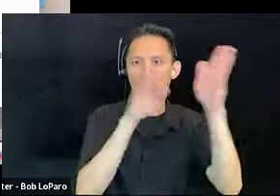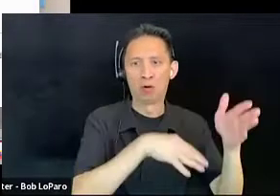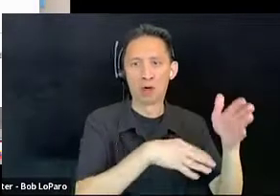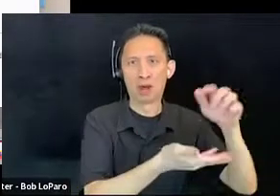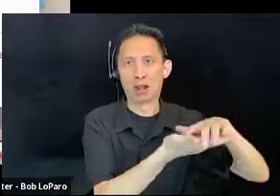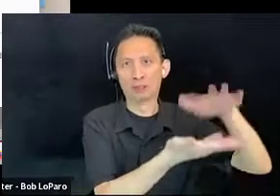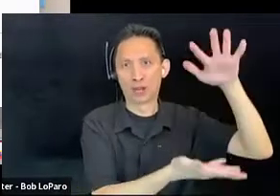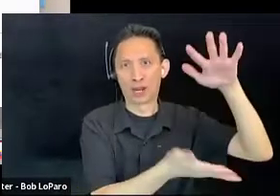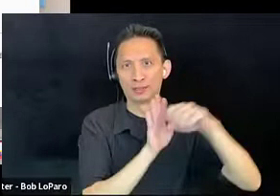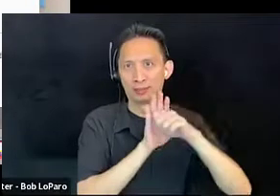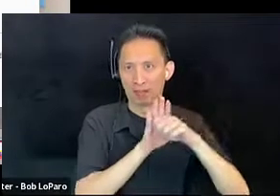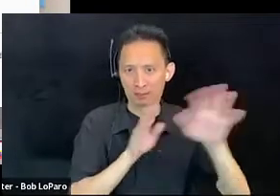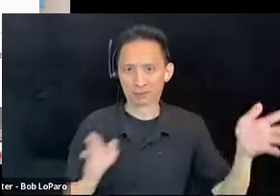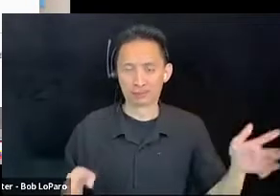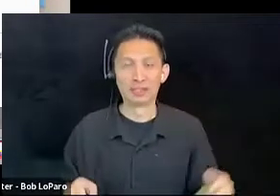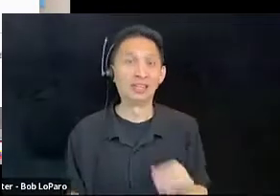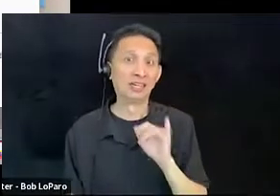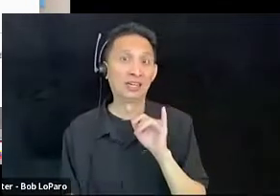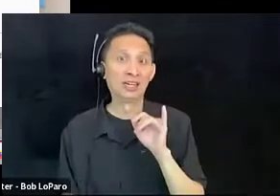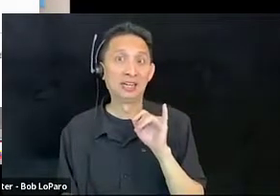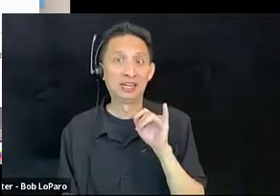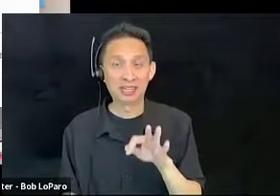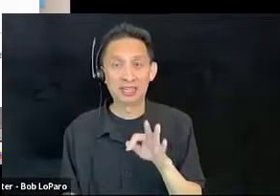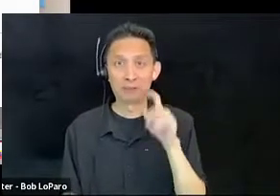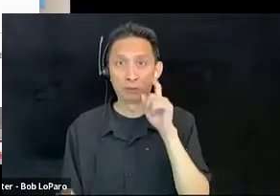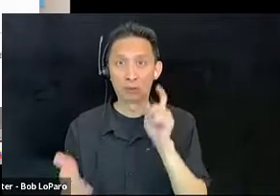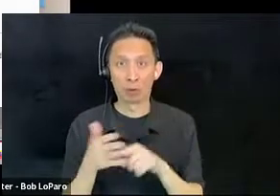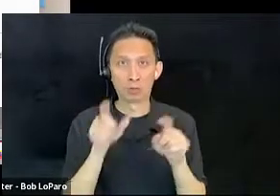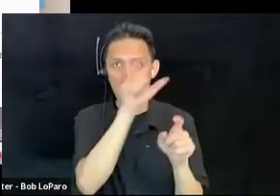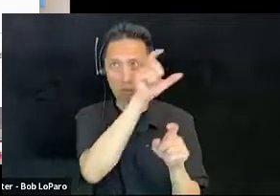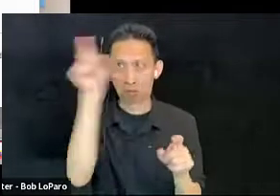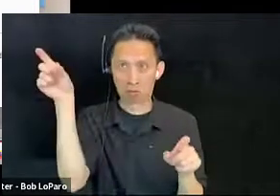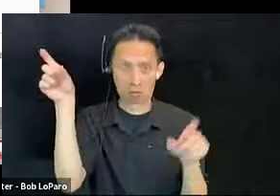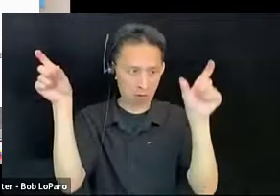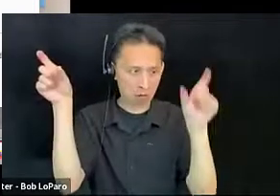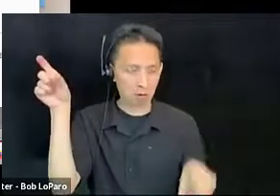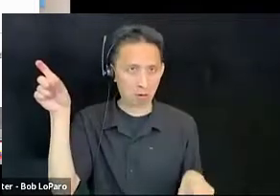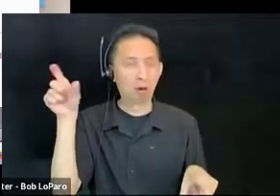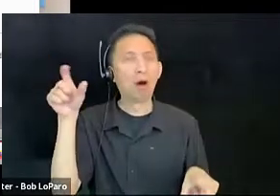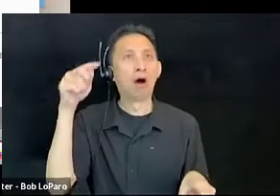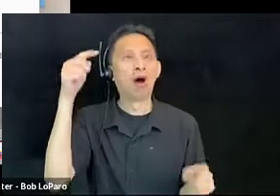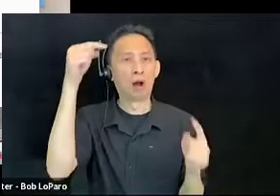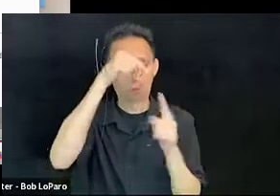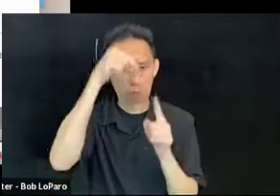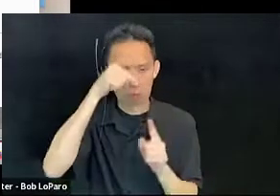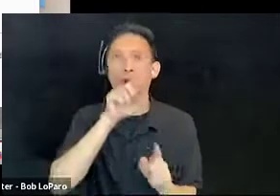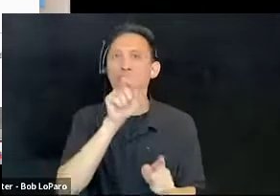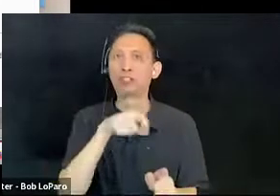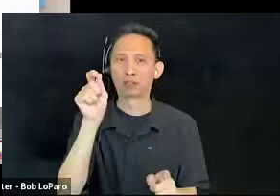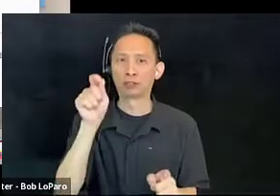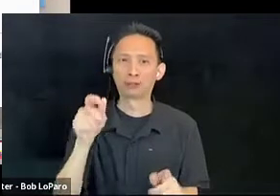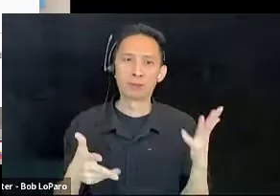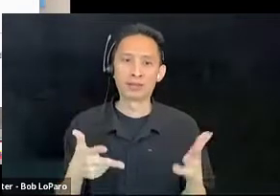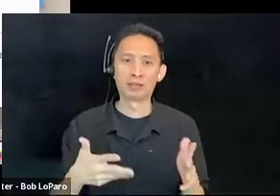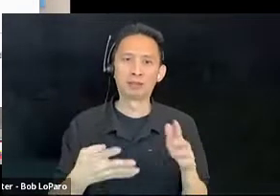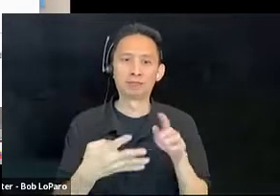in wherever the connection between these two things work. I have a child who's in late phase two and is a concrete communicator.